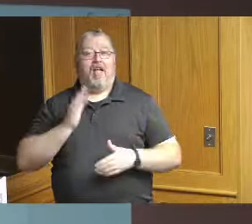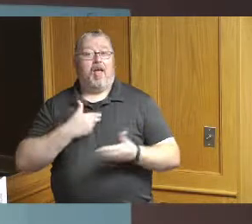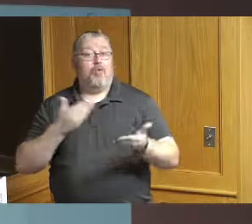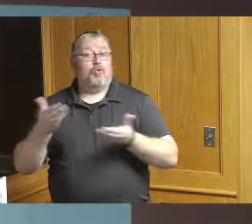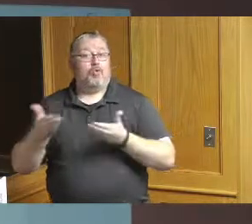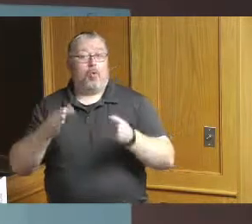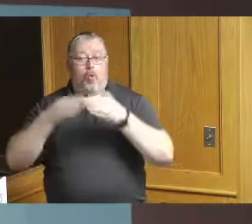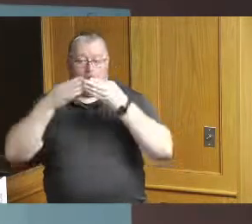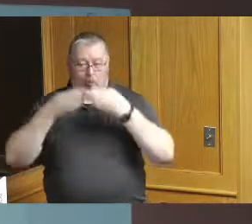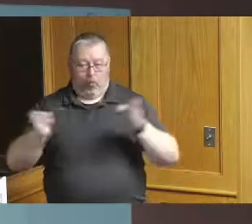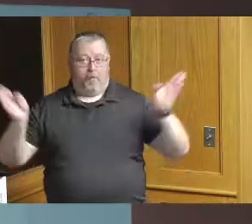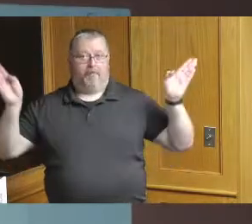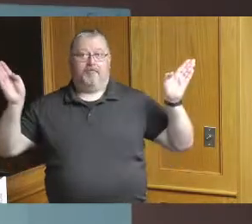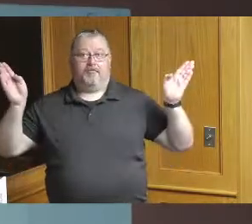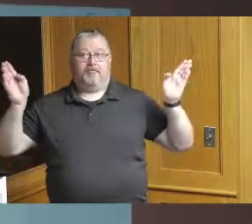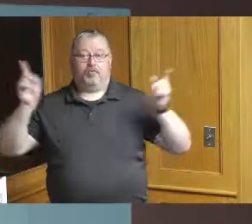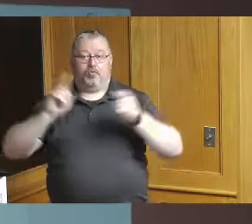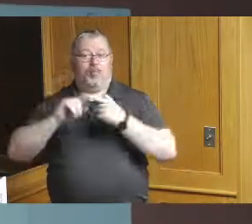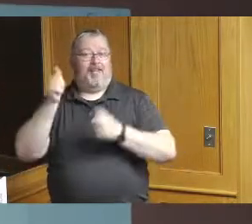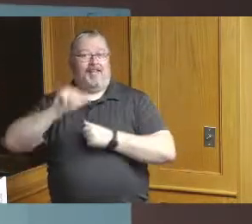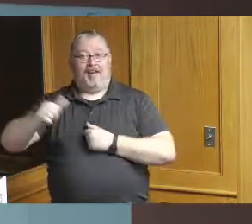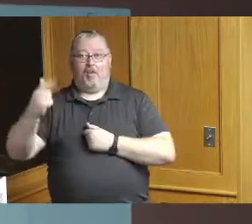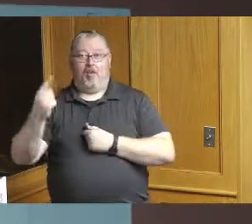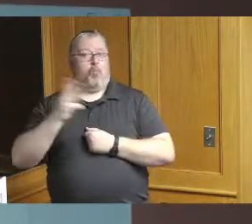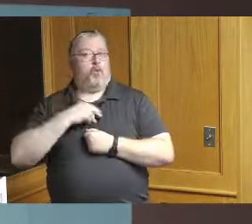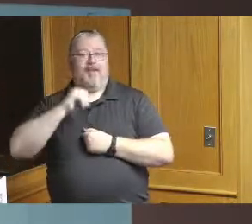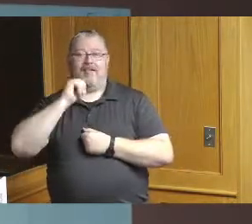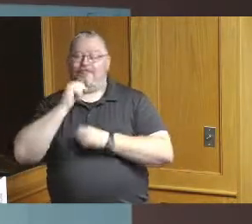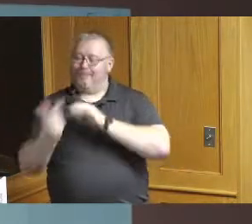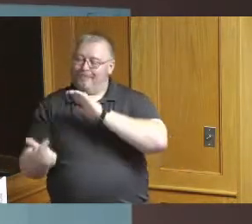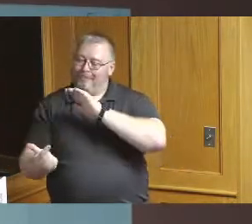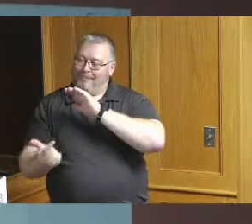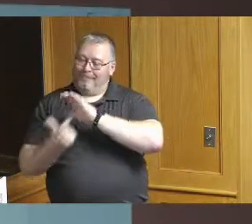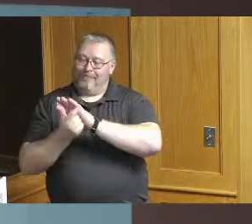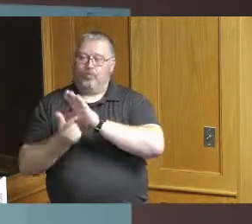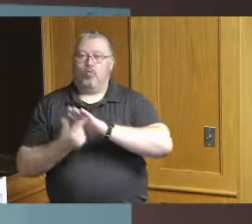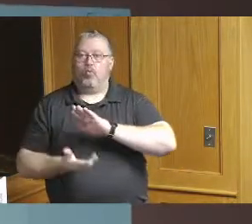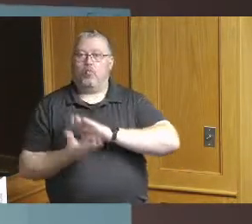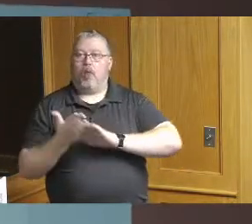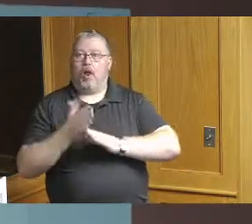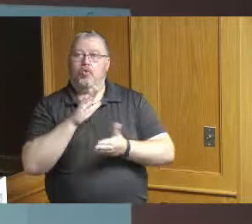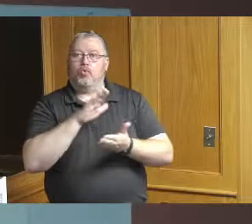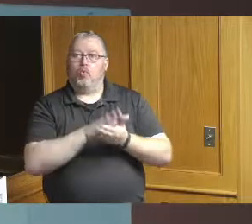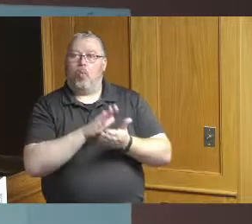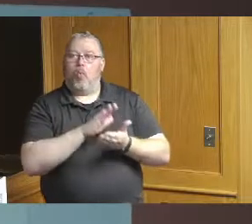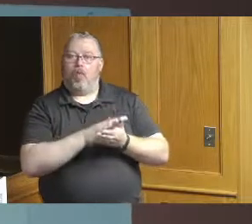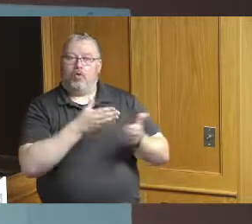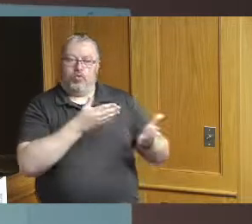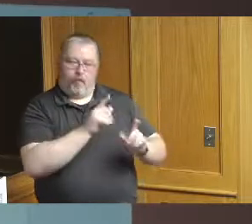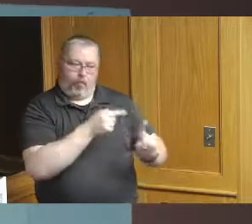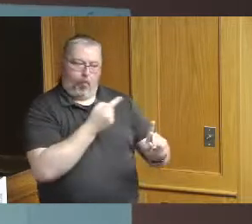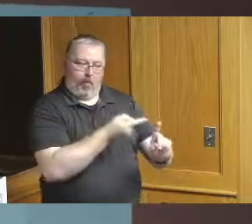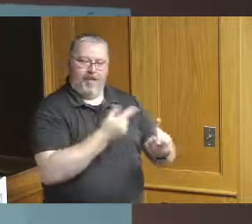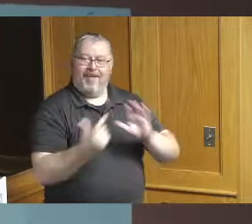door open to the public we are not allowed to run school service it's illegal for us to do that our